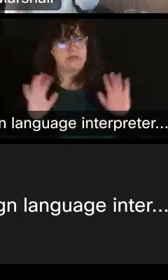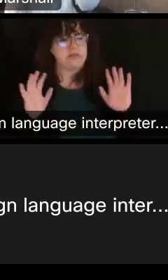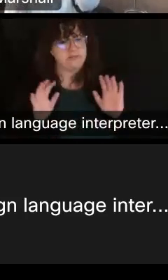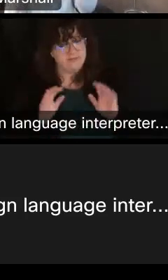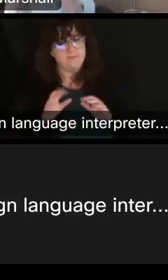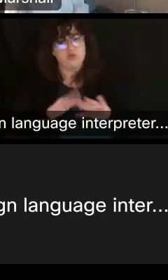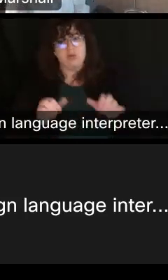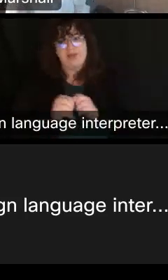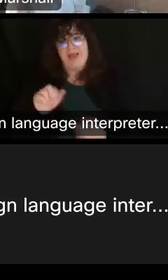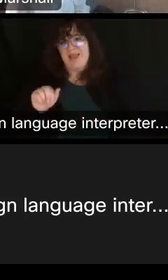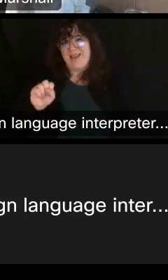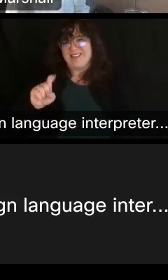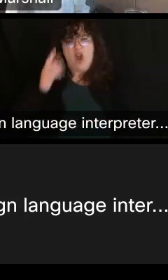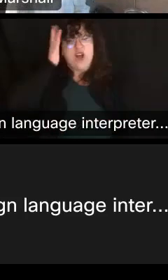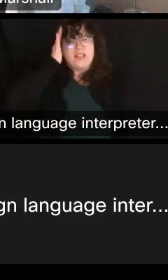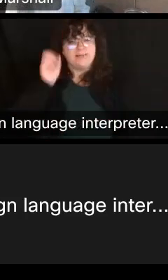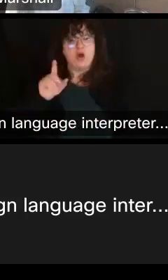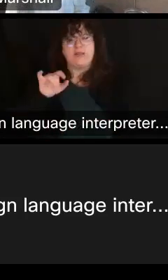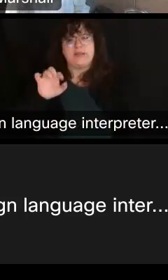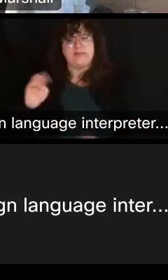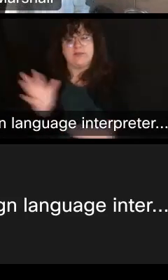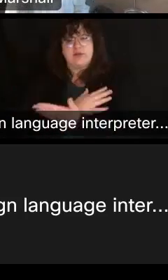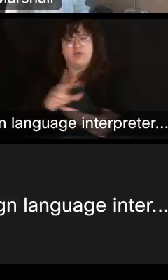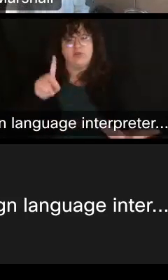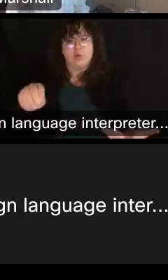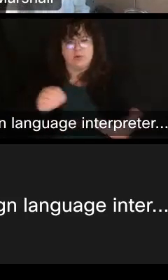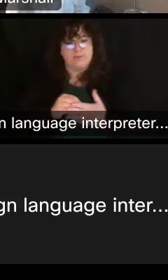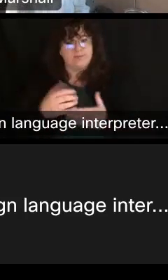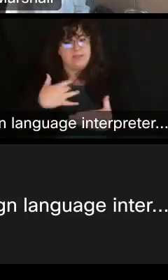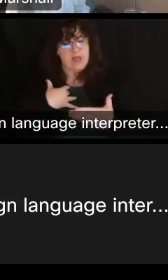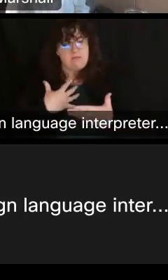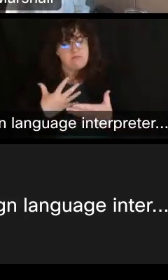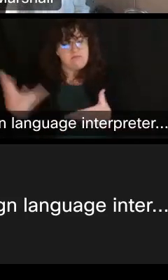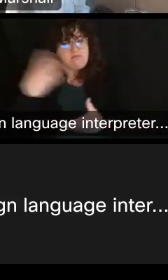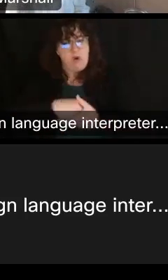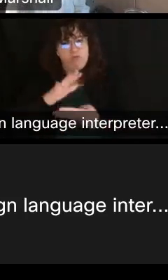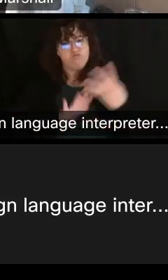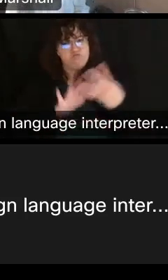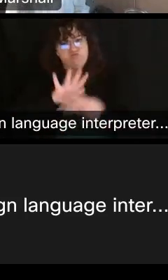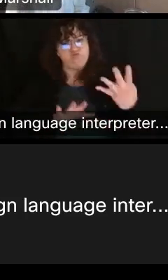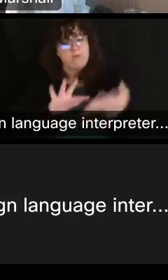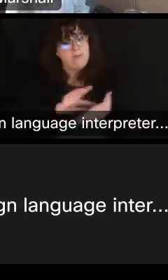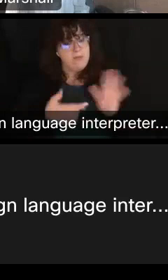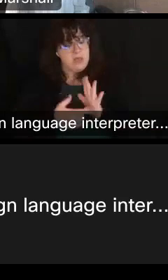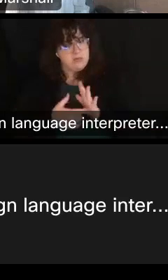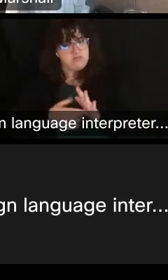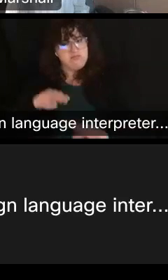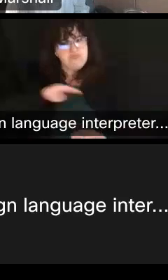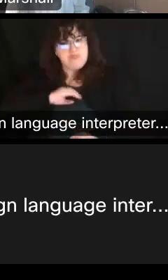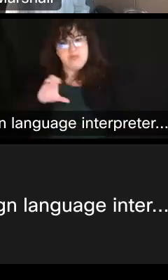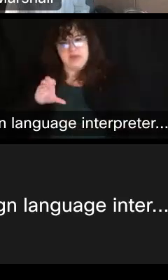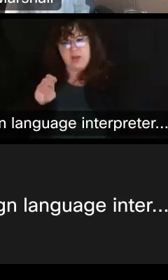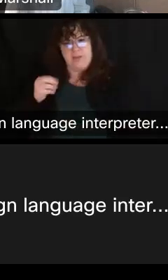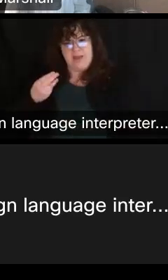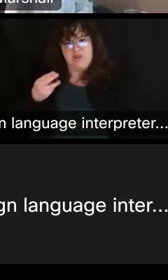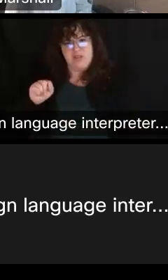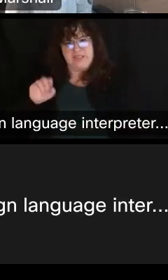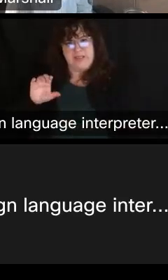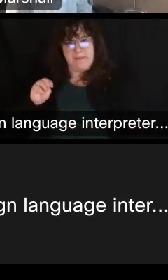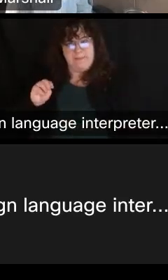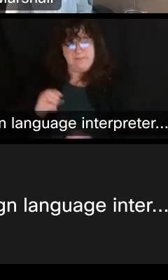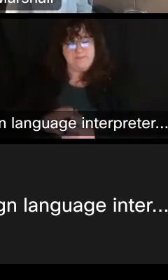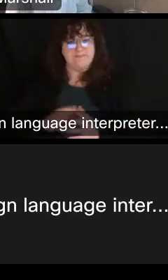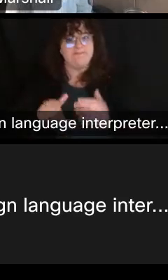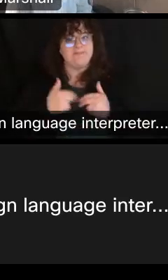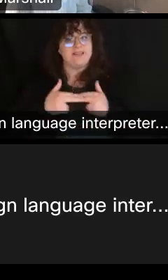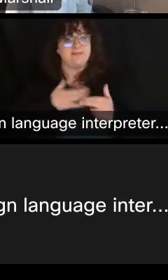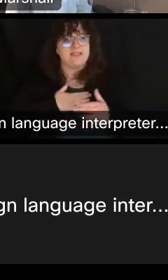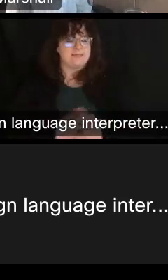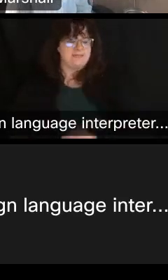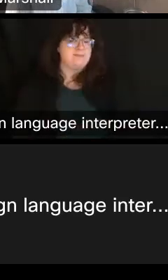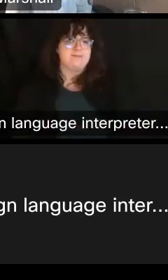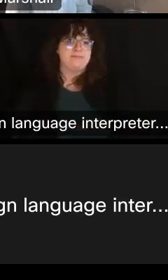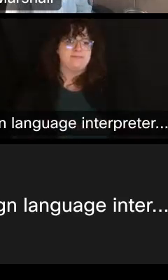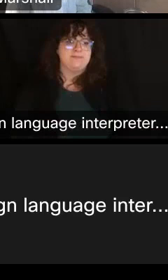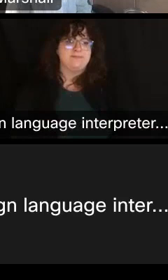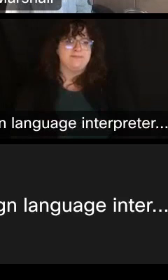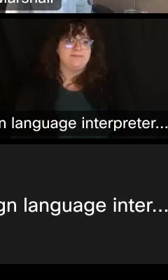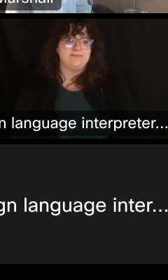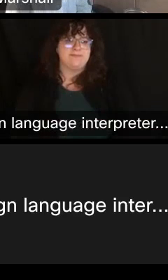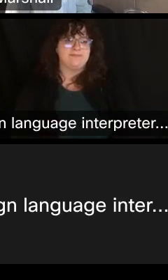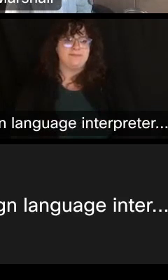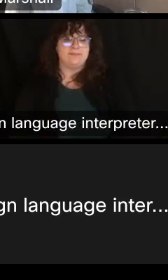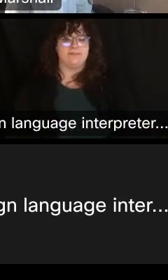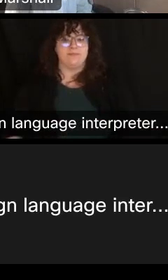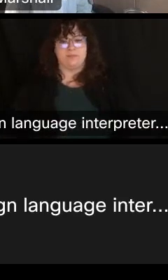fall under this criterion and that would make them eligible for CMH TCM. Next slide please.